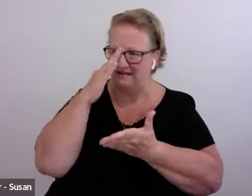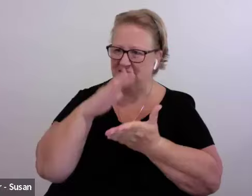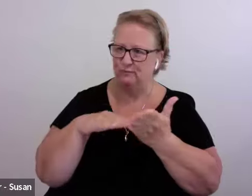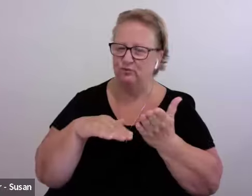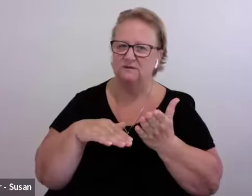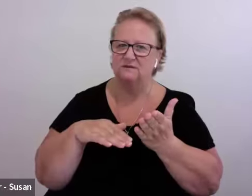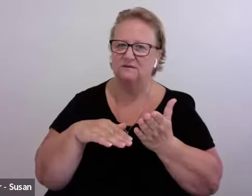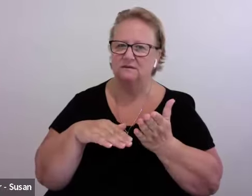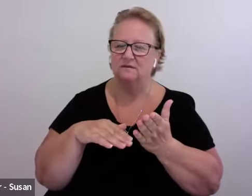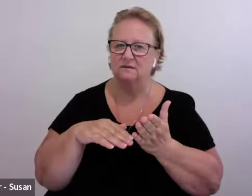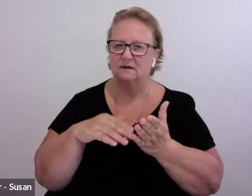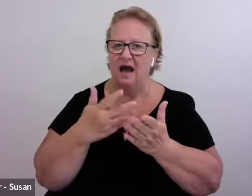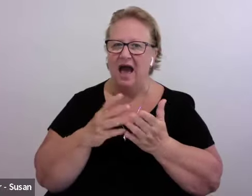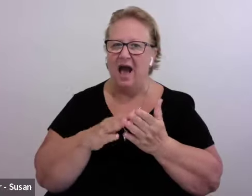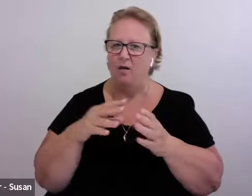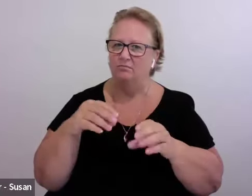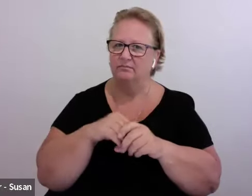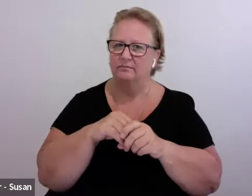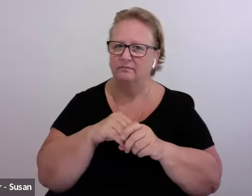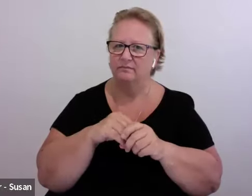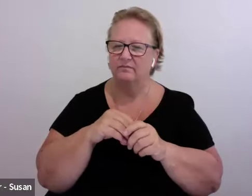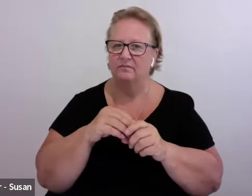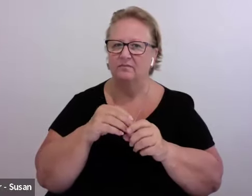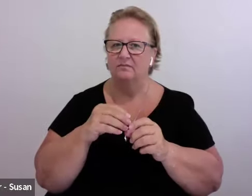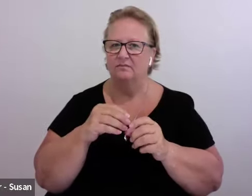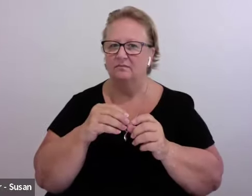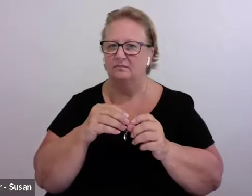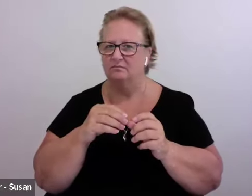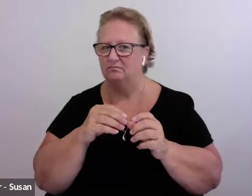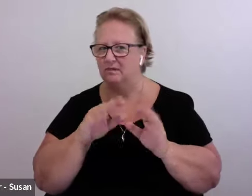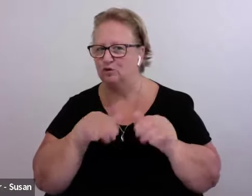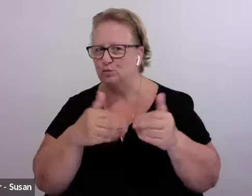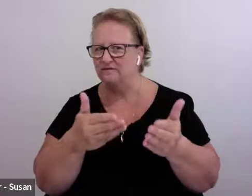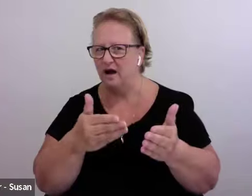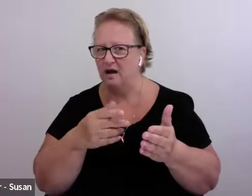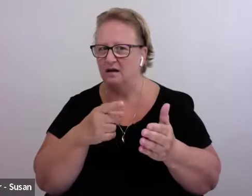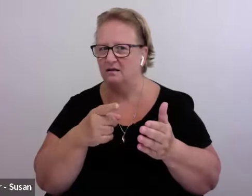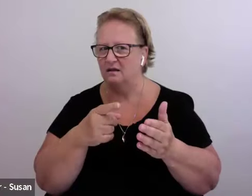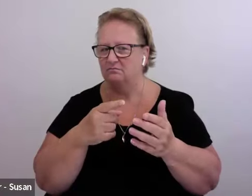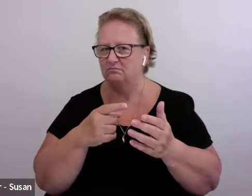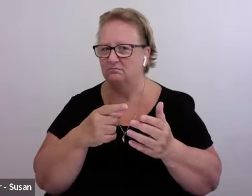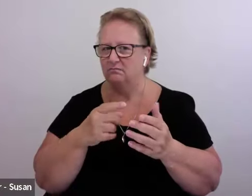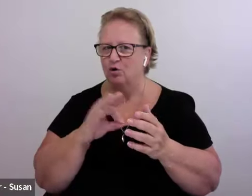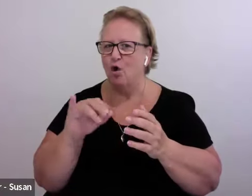responsibilities, explaining who makes the decisions, how lived experience expertise FLEERNSs direction and how